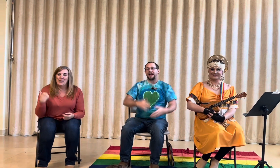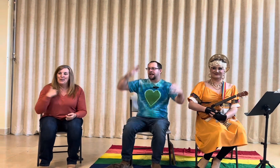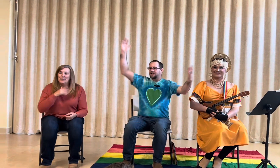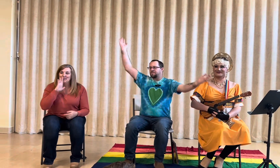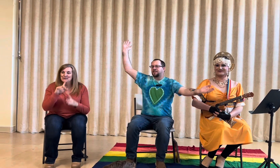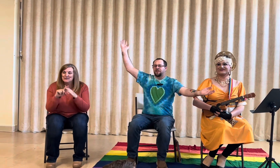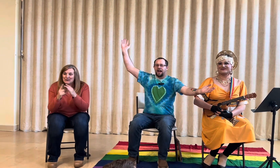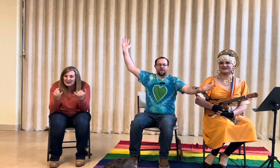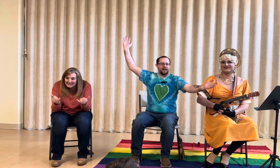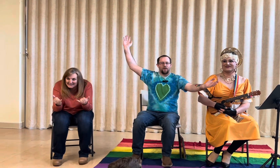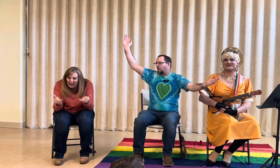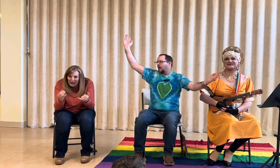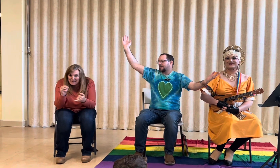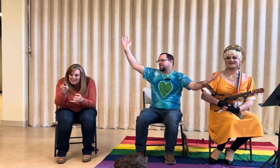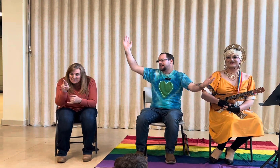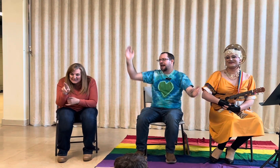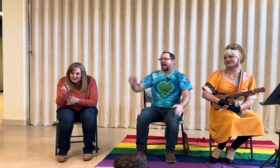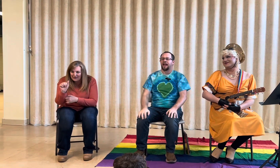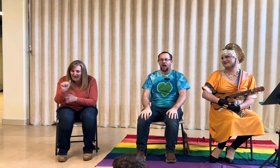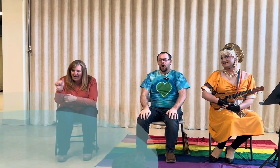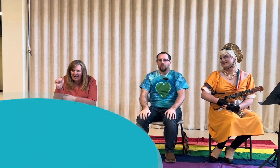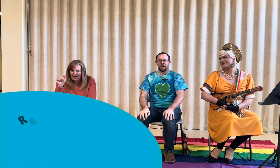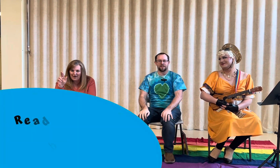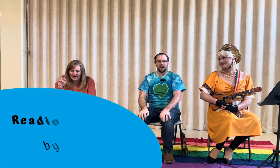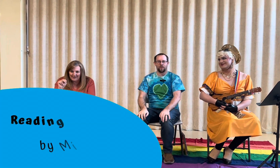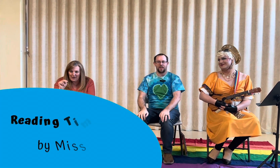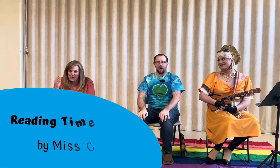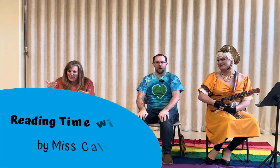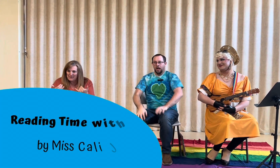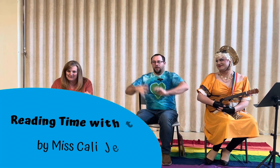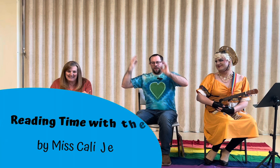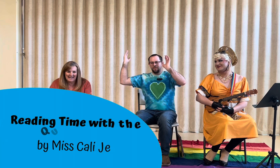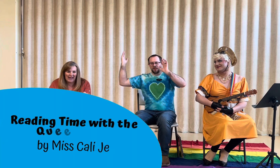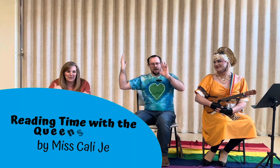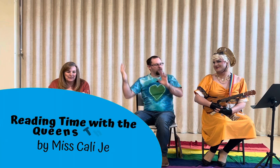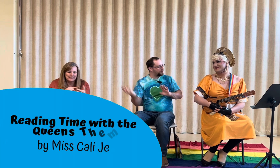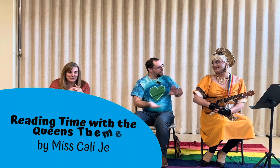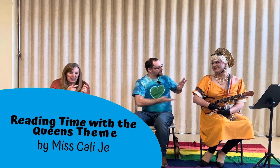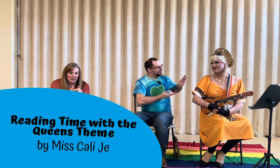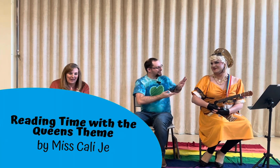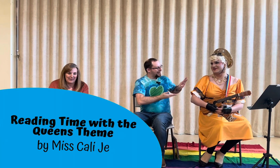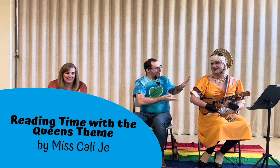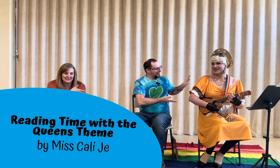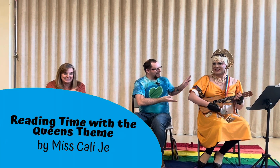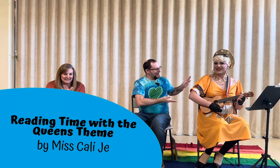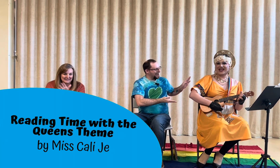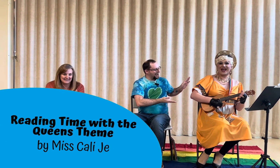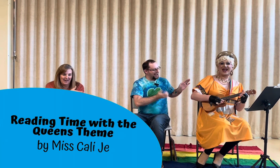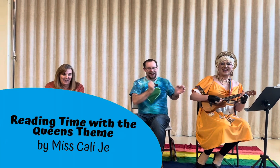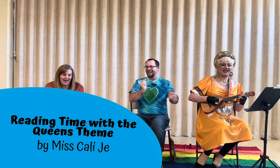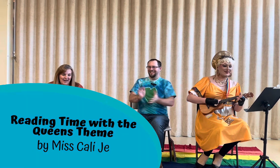my name is Mr. Aaron. Welcome, today we're going to start off with our theme song with Miss Cali.